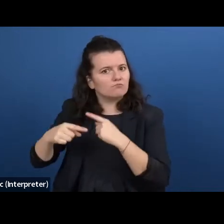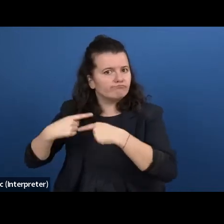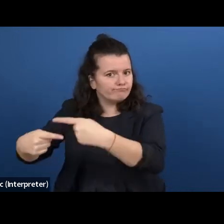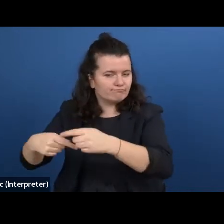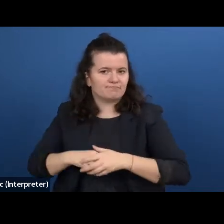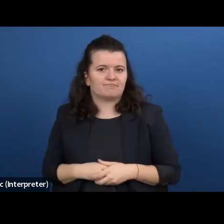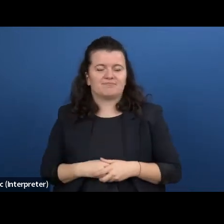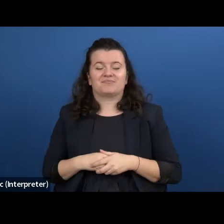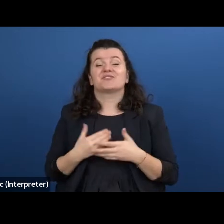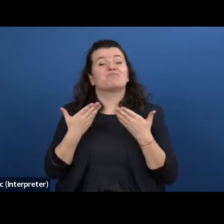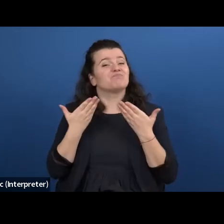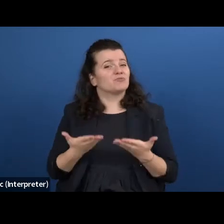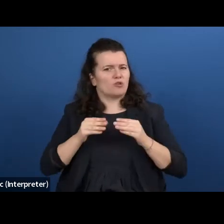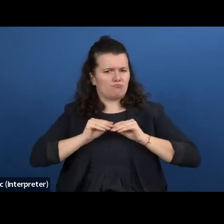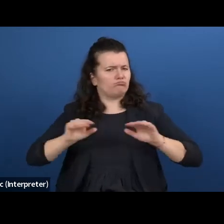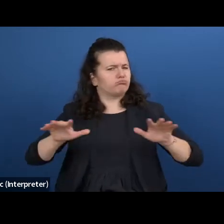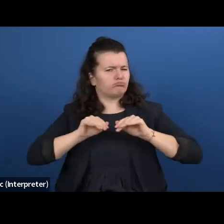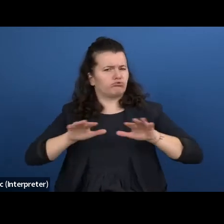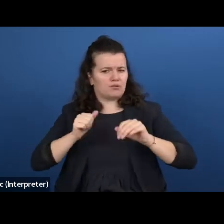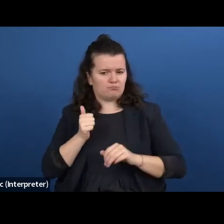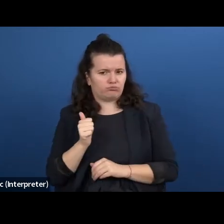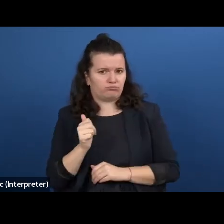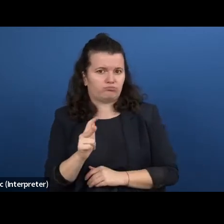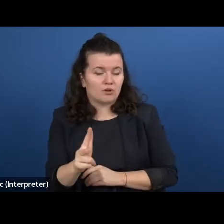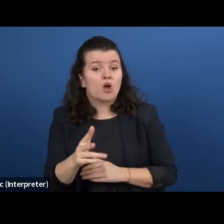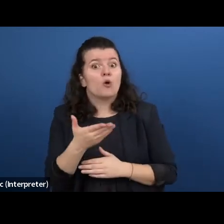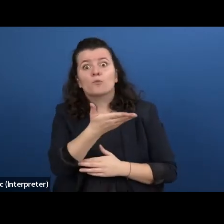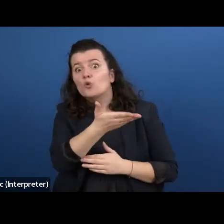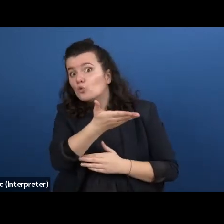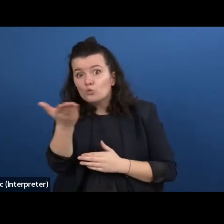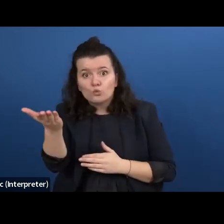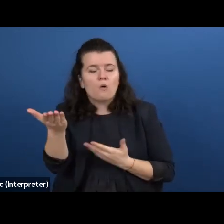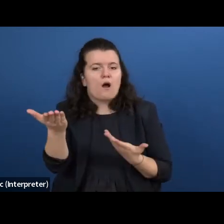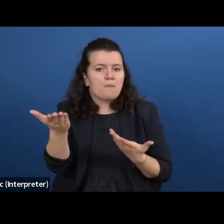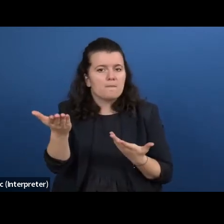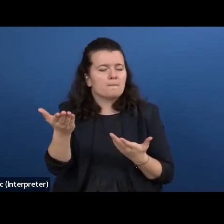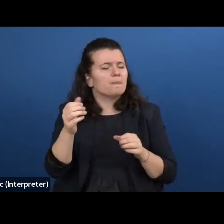you'll have the opportunity to ask questions directly,